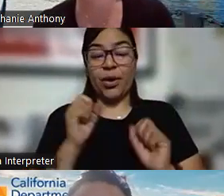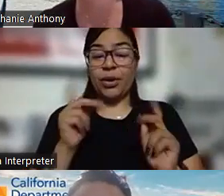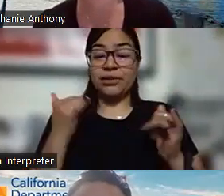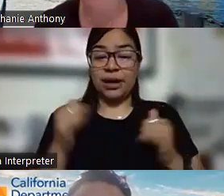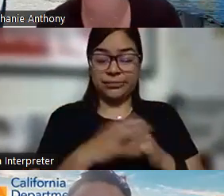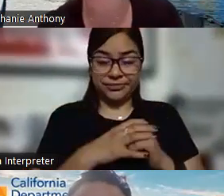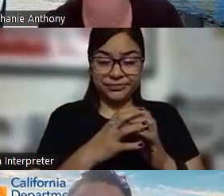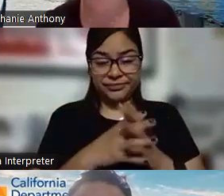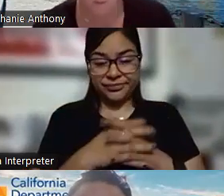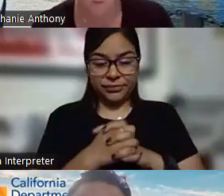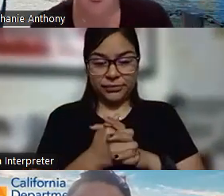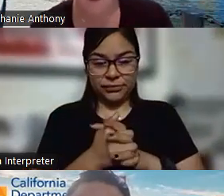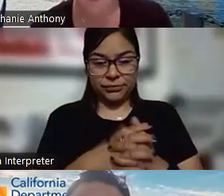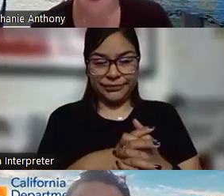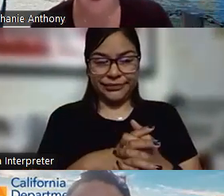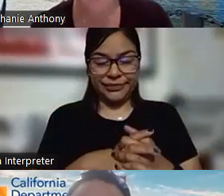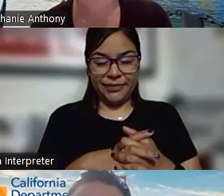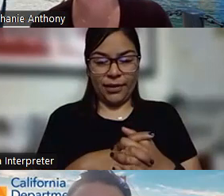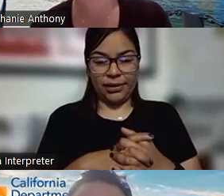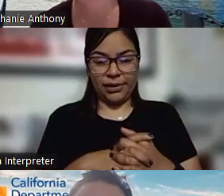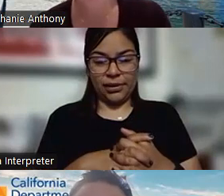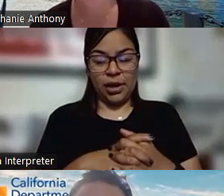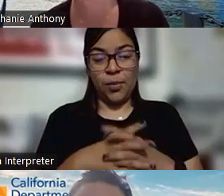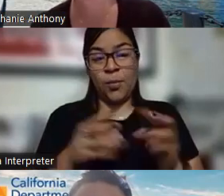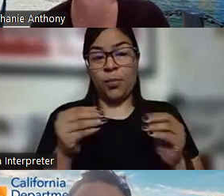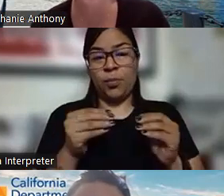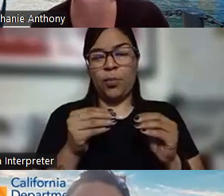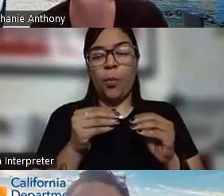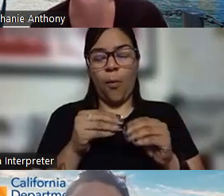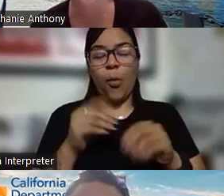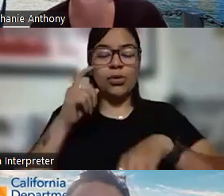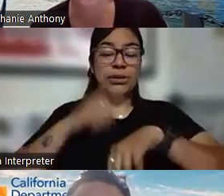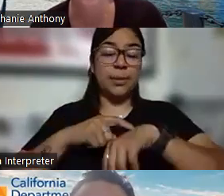we're going to spend the bulk of the rest of the time going through um and getting your feedback